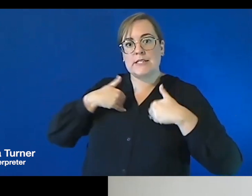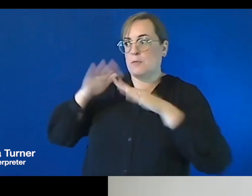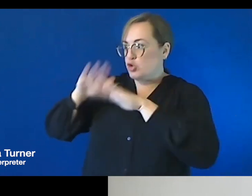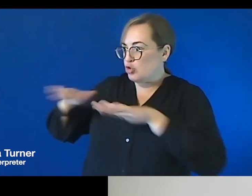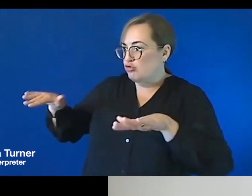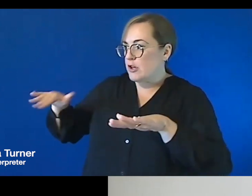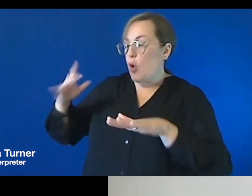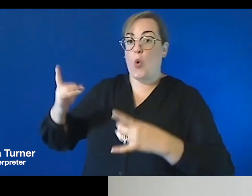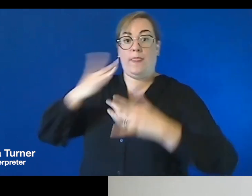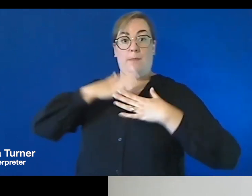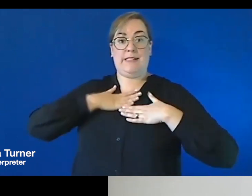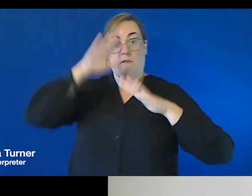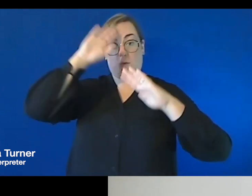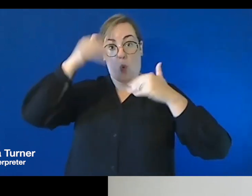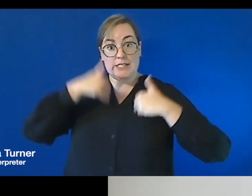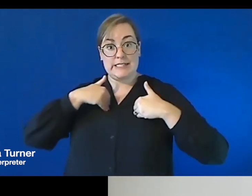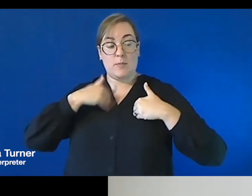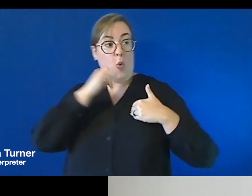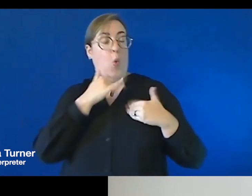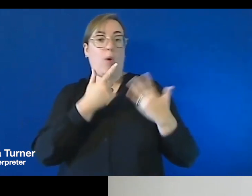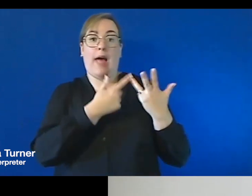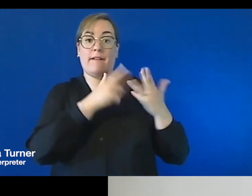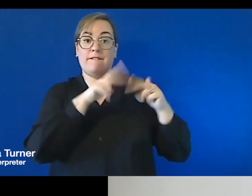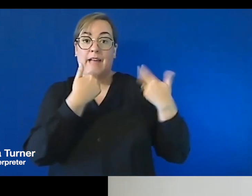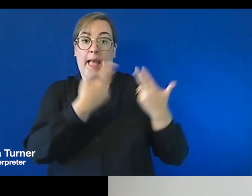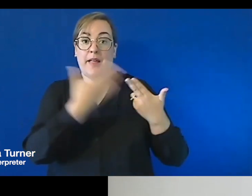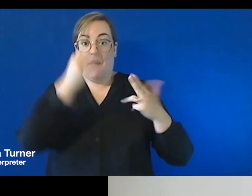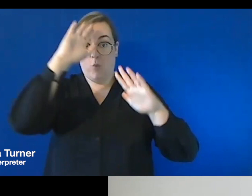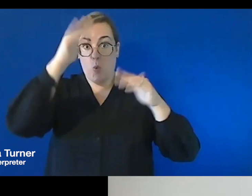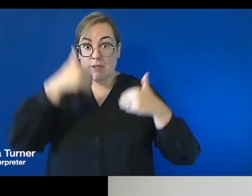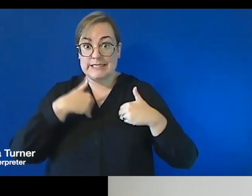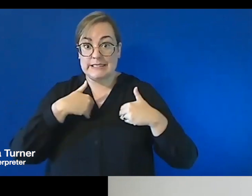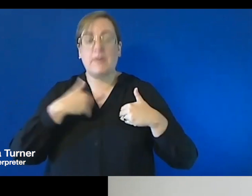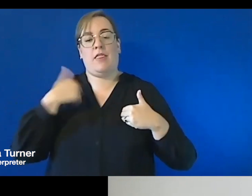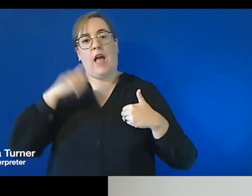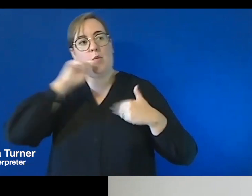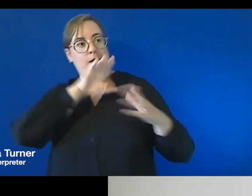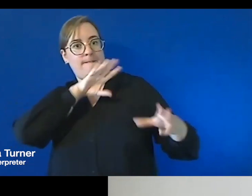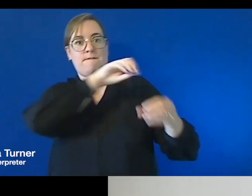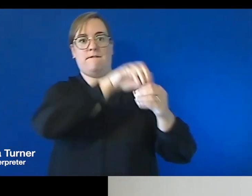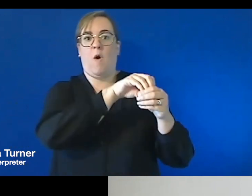they know this problem and they become venture activists, but why they care, which why they